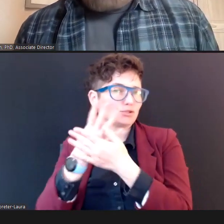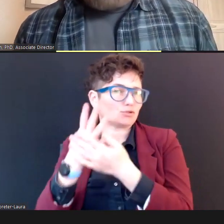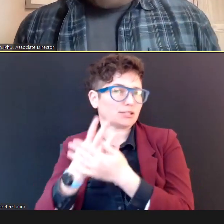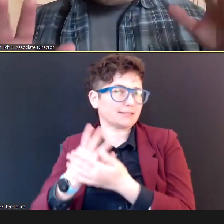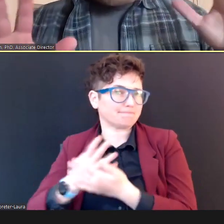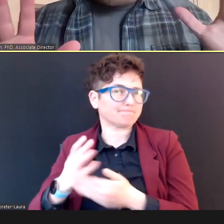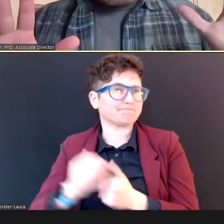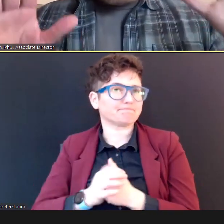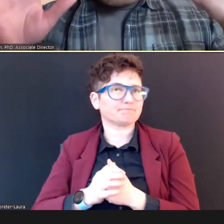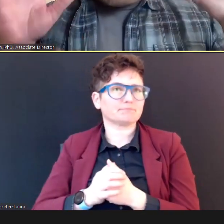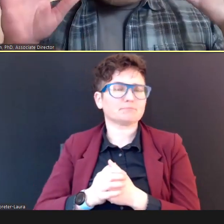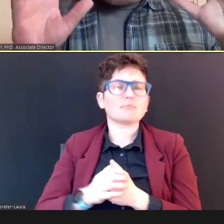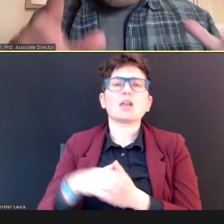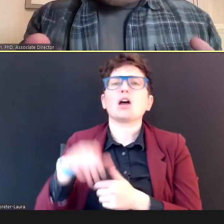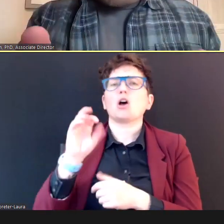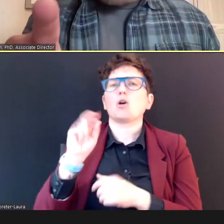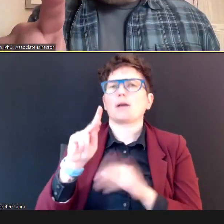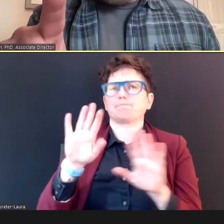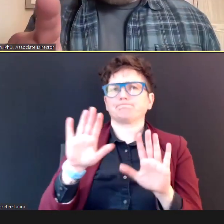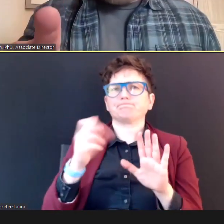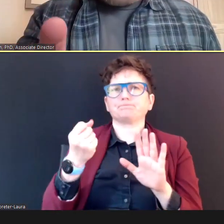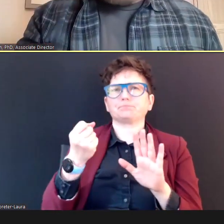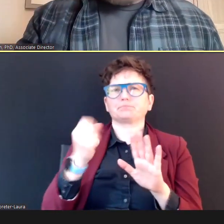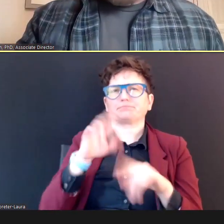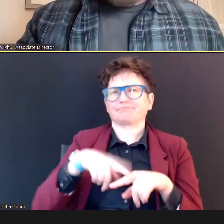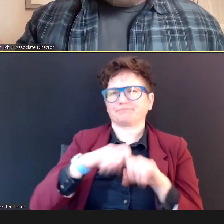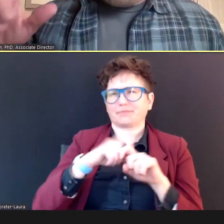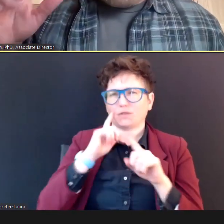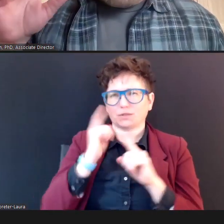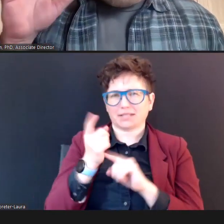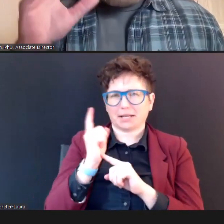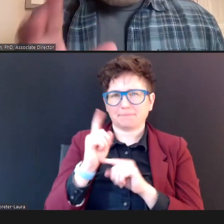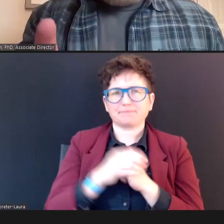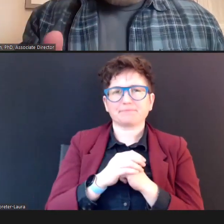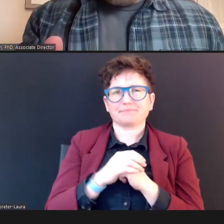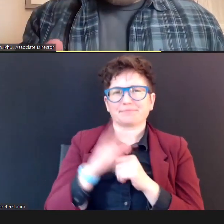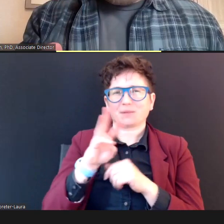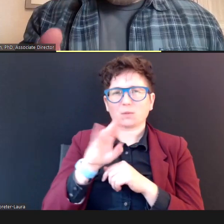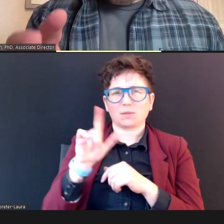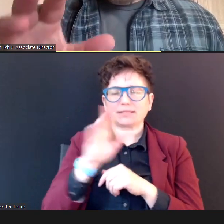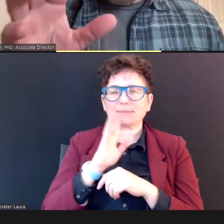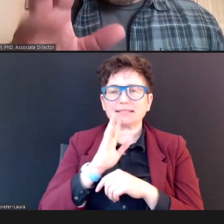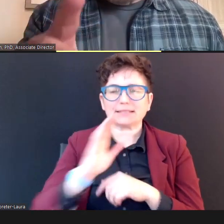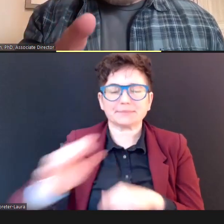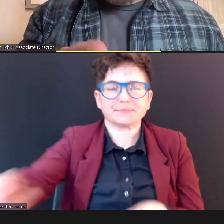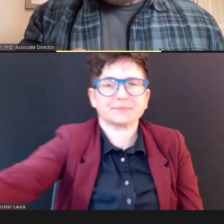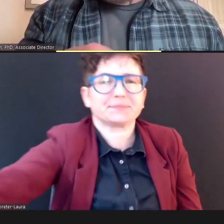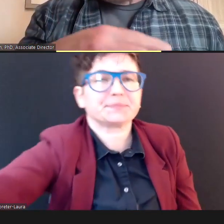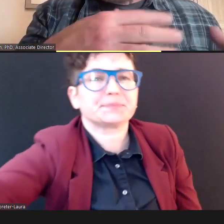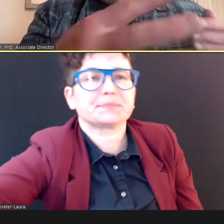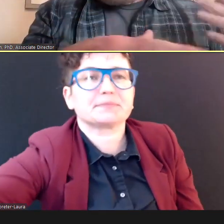all right Terry let me just put a pit in it for a